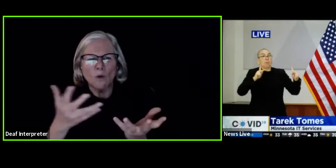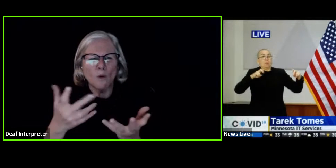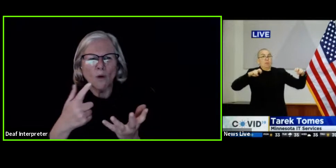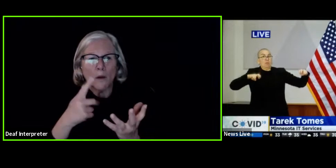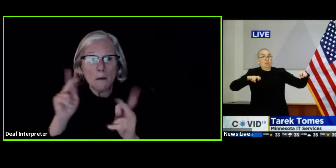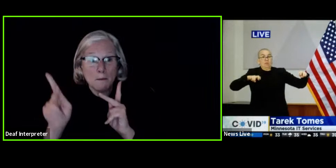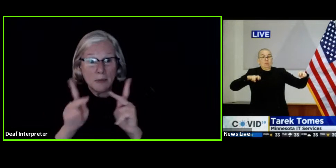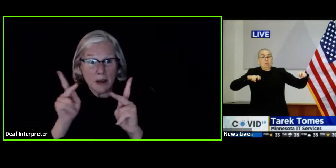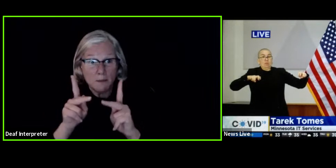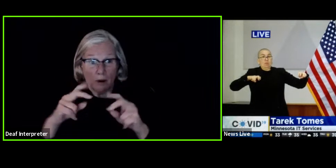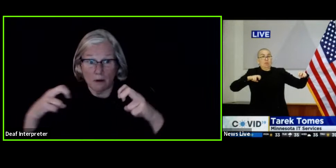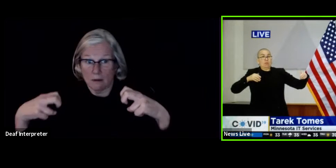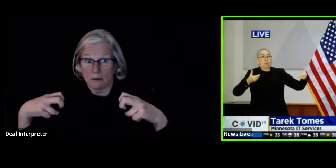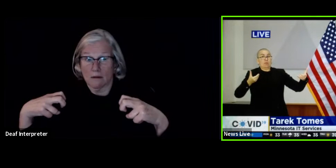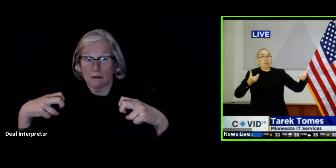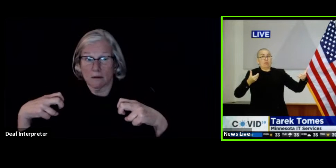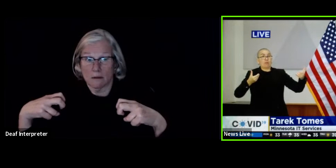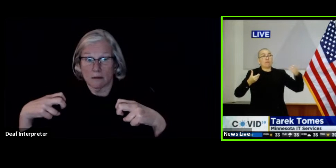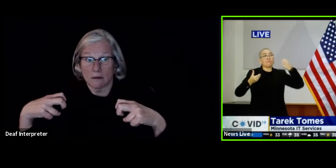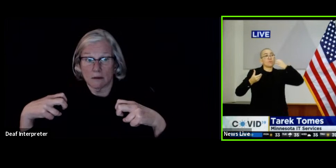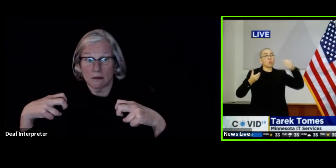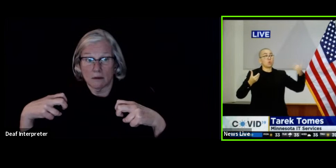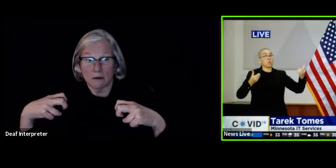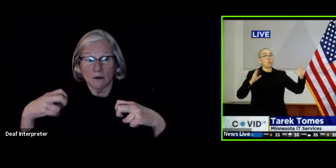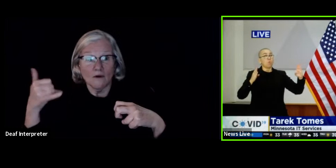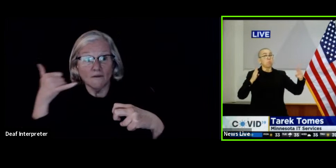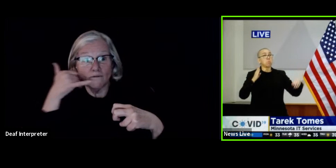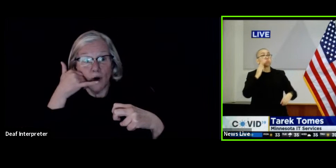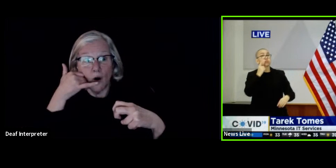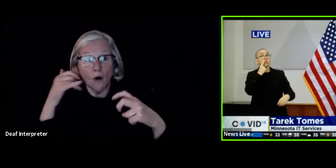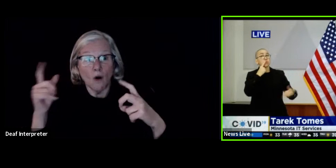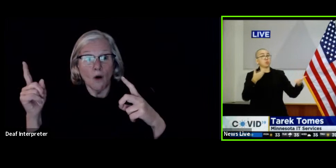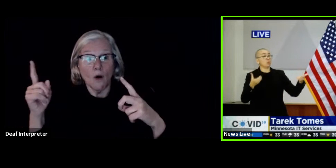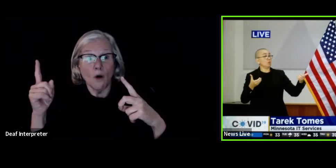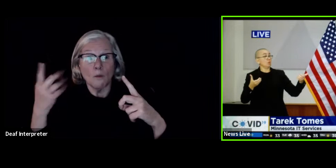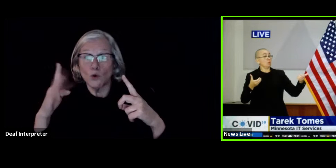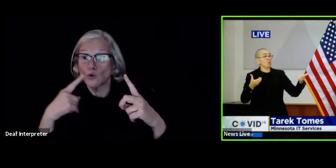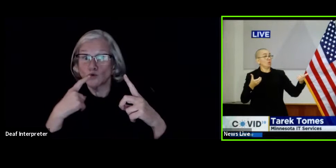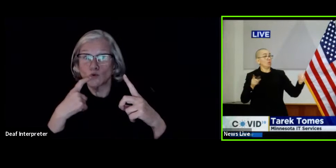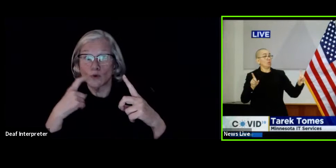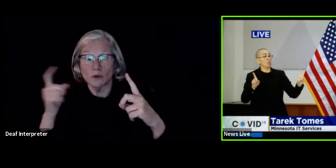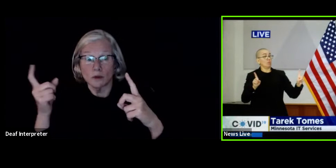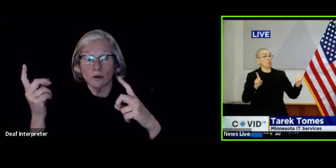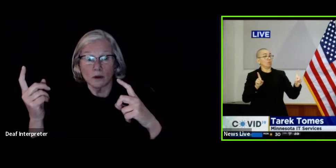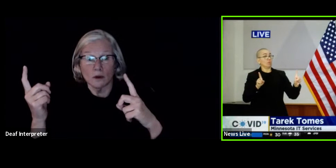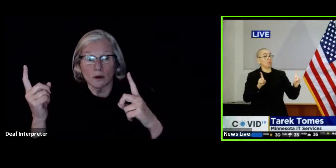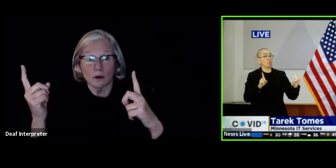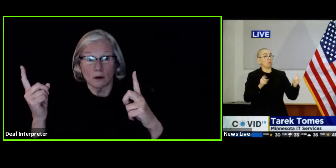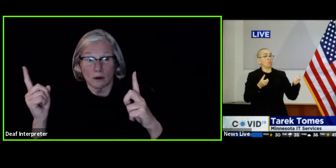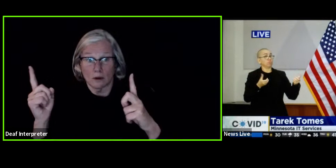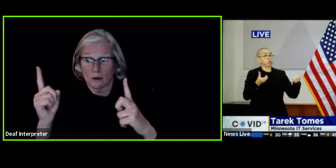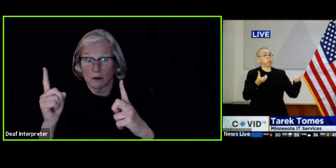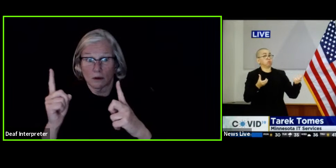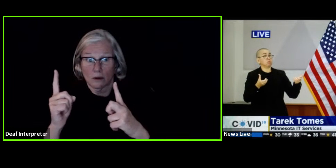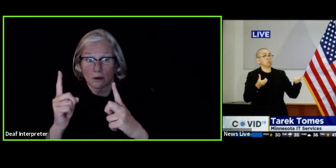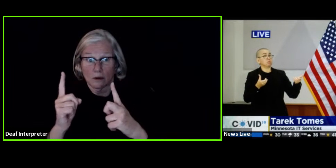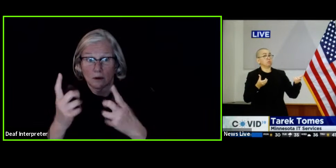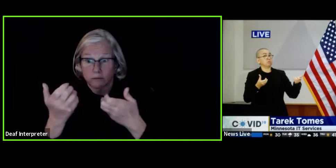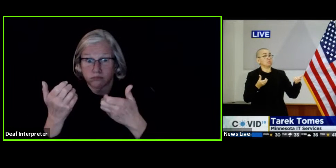RESISTANT TO DOING IT. SO ARE YOU SAYING EVEN A SMALL LEVEL OF PARTICIPATION